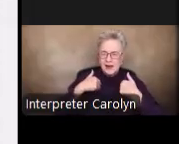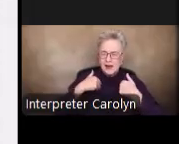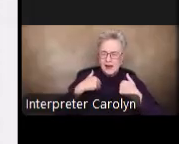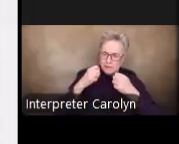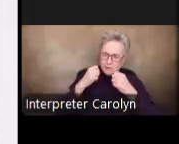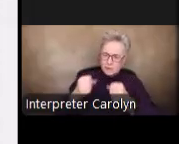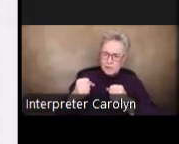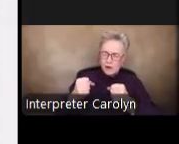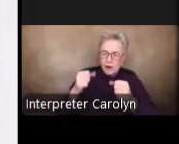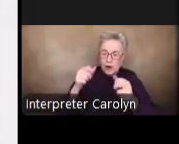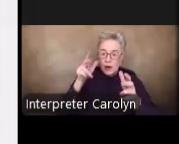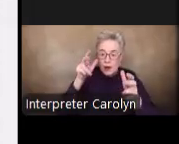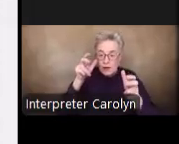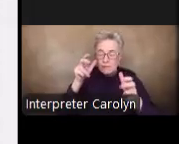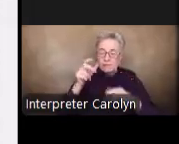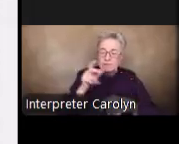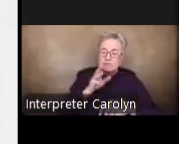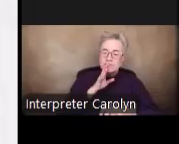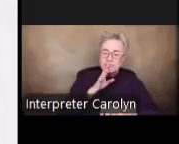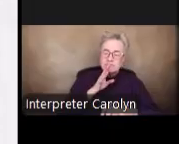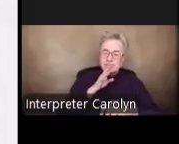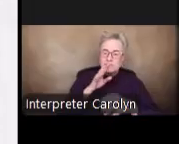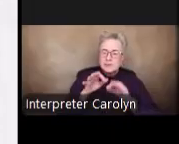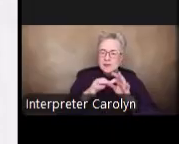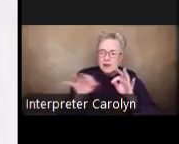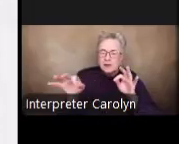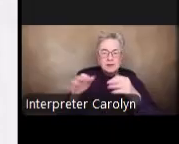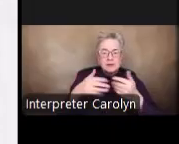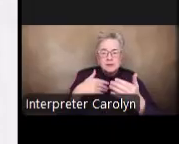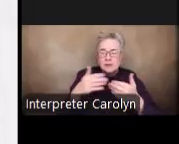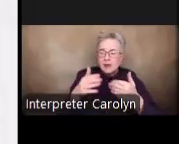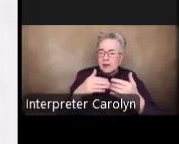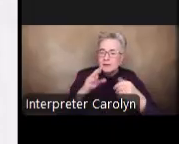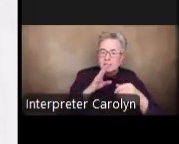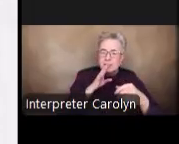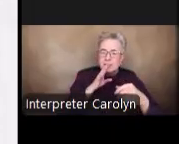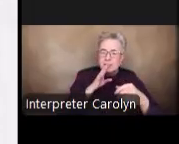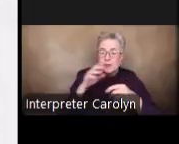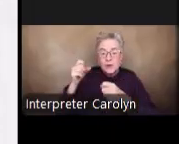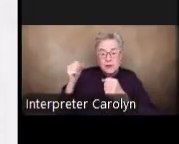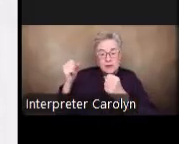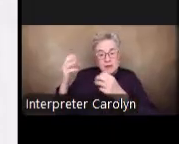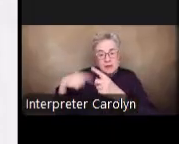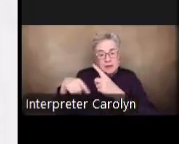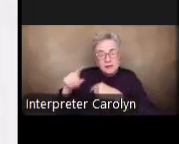skills, expressive language, whether it's spoken or signed, will also be fragile,